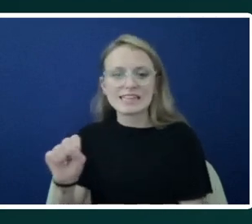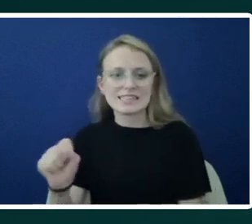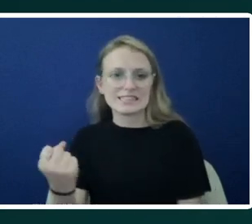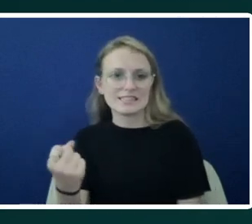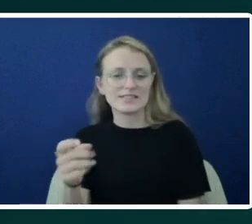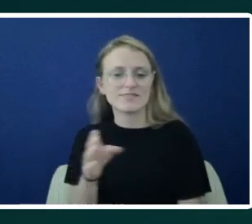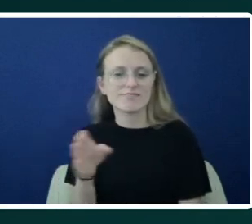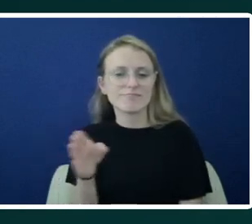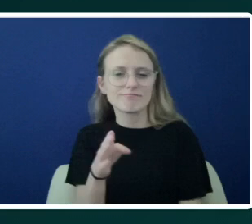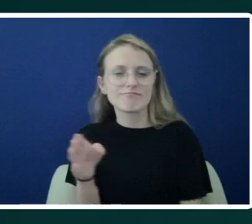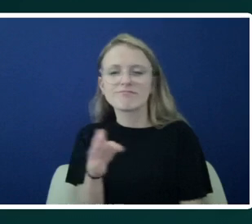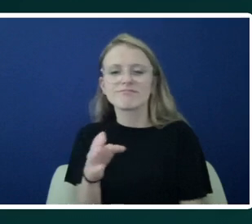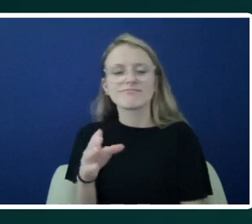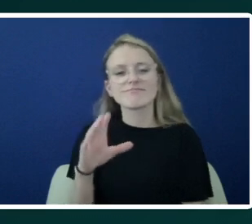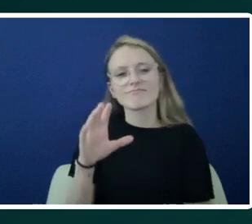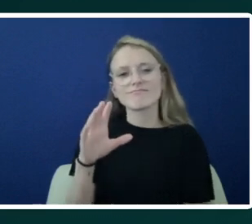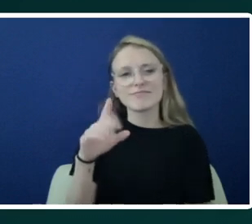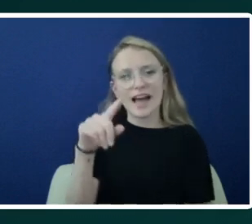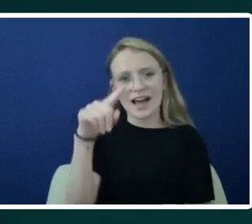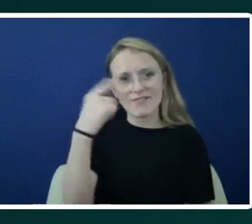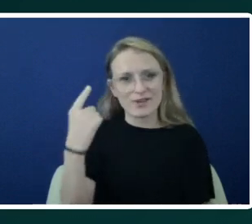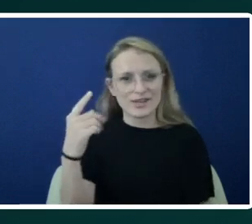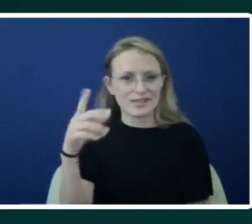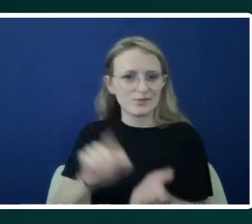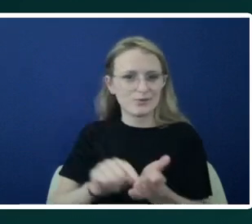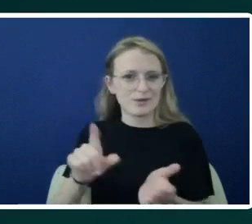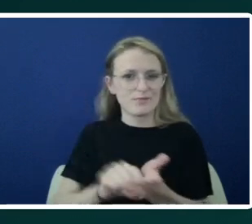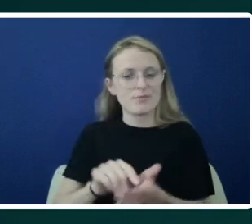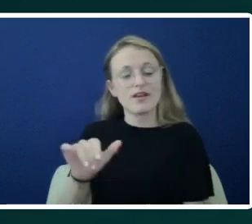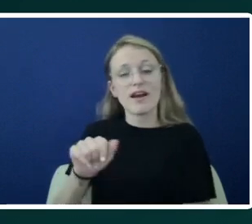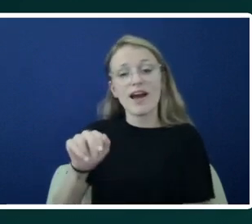And there were others later on like the Afro-American, which was based out of Baltimore,